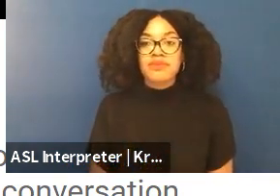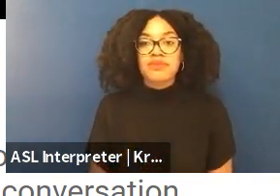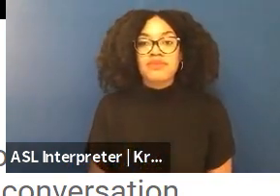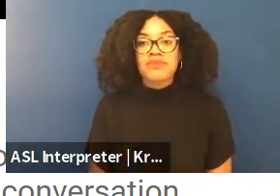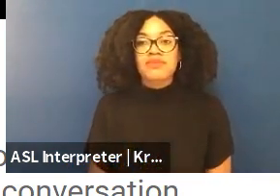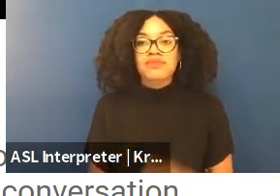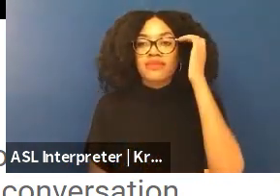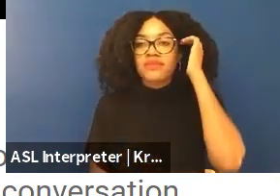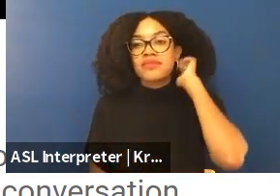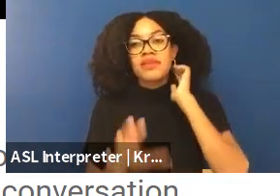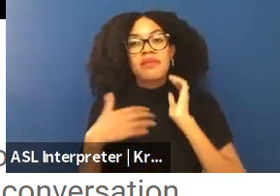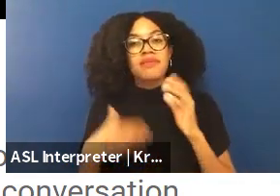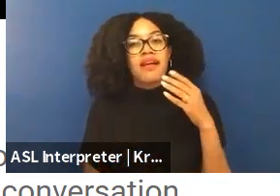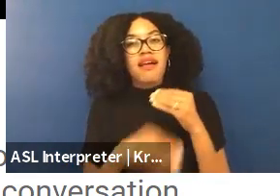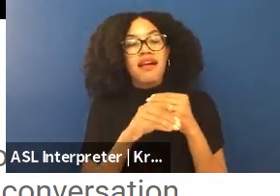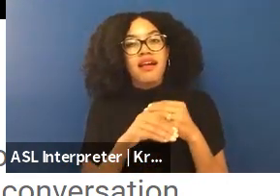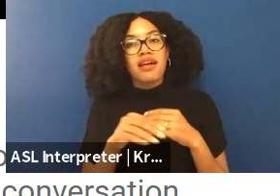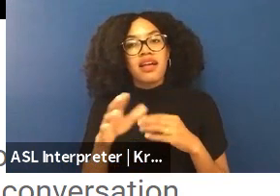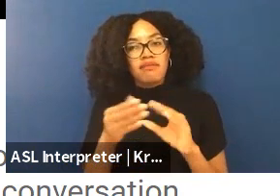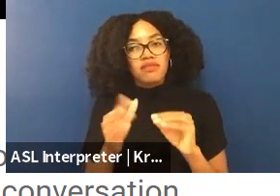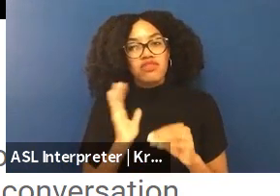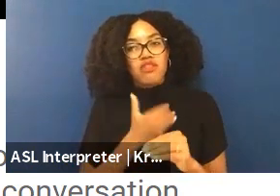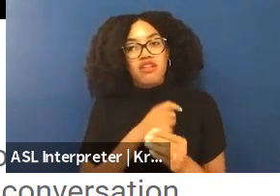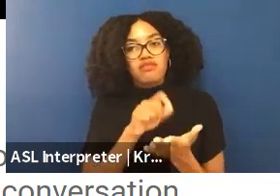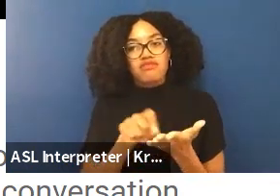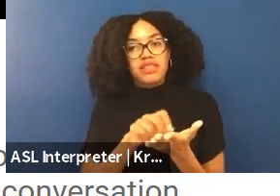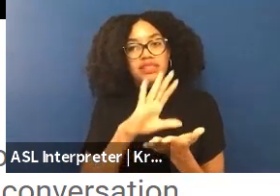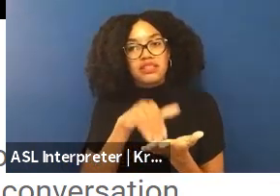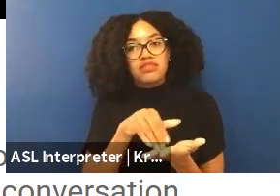quick and just mention about our writing center-- because usually we talked about the writing center